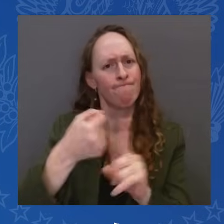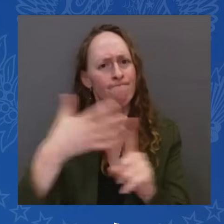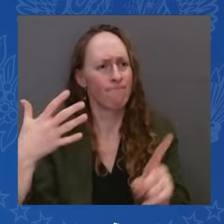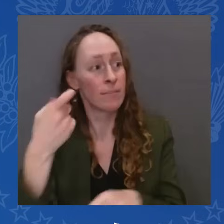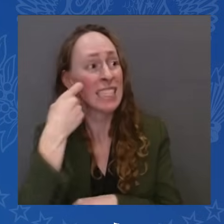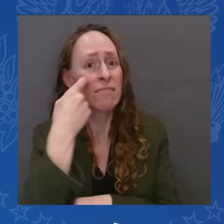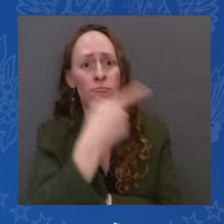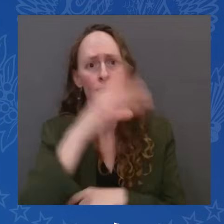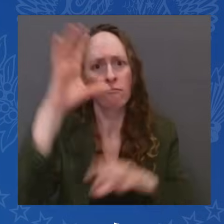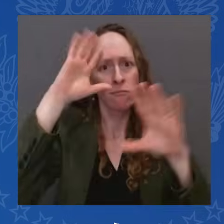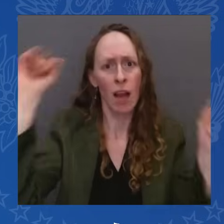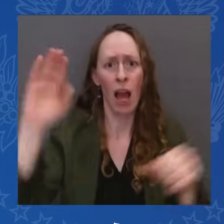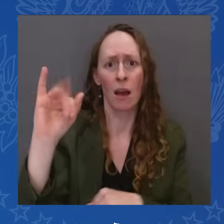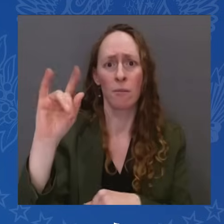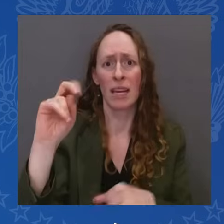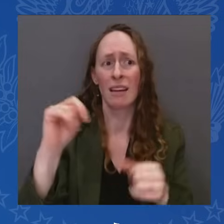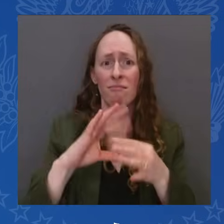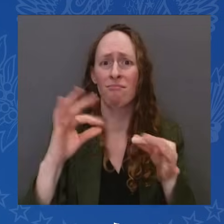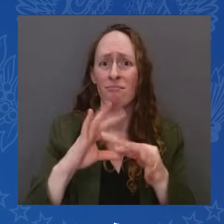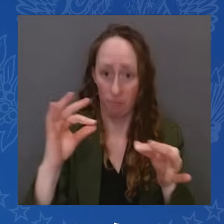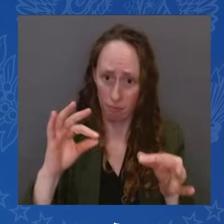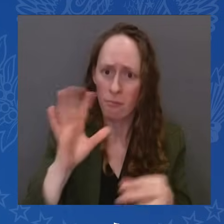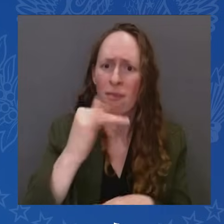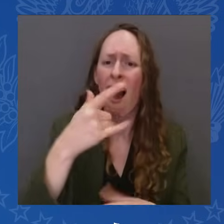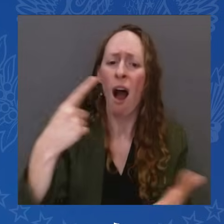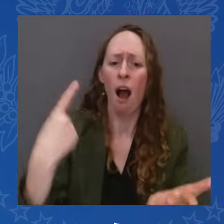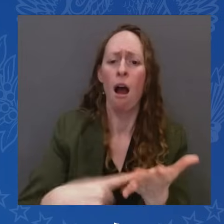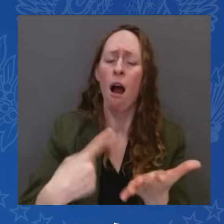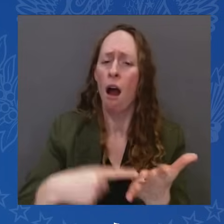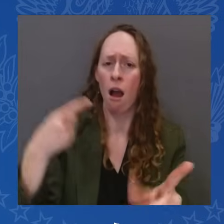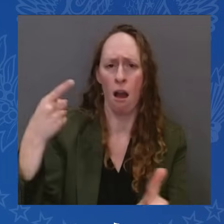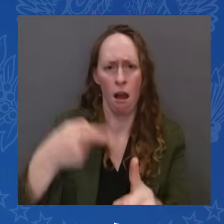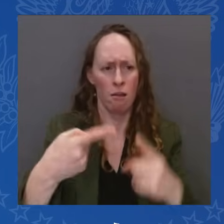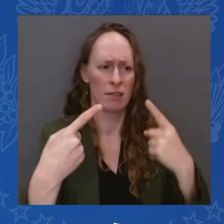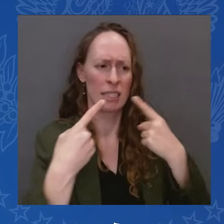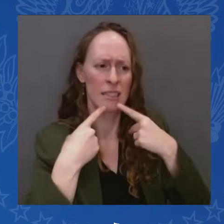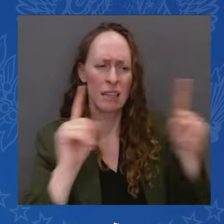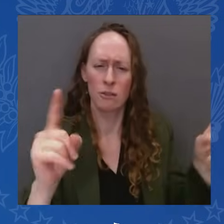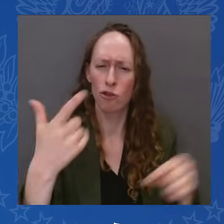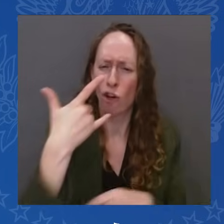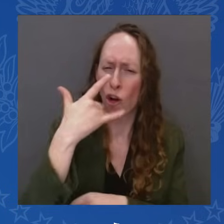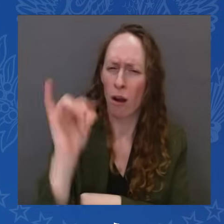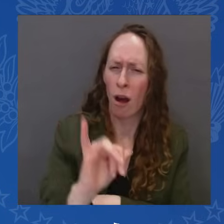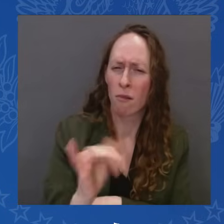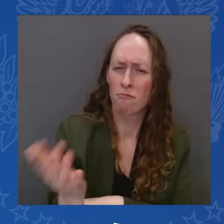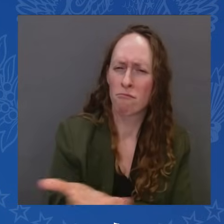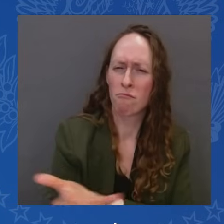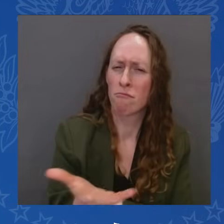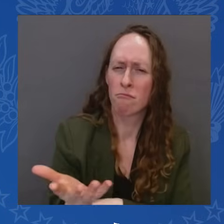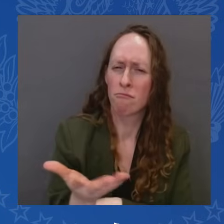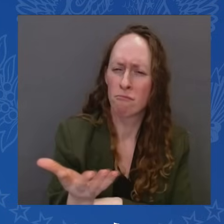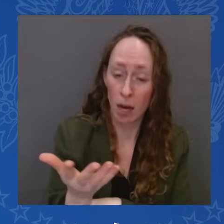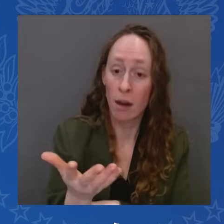I think that these were not easy successes. Nonetheless, they were quite serious.